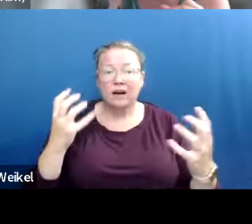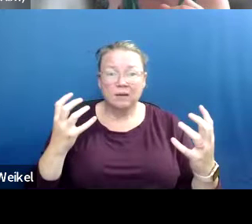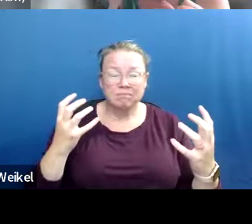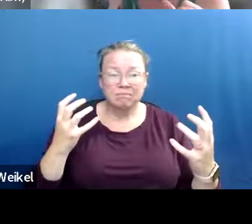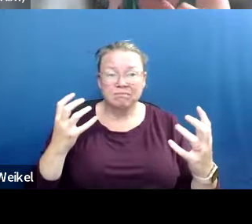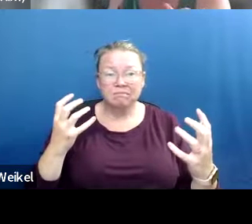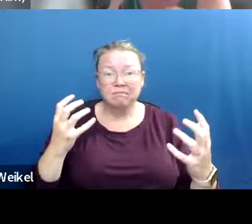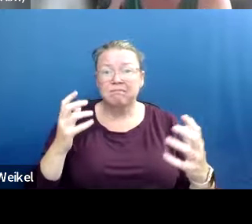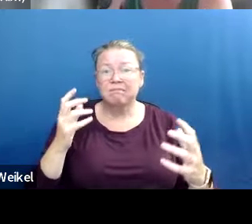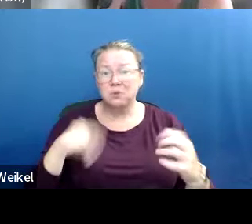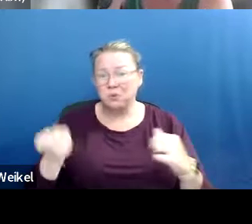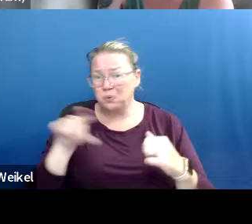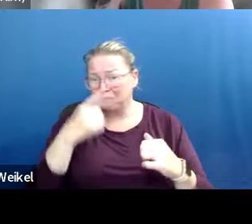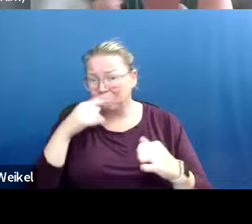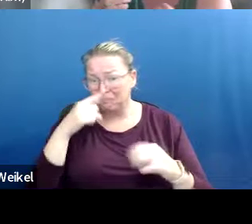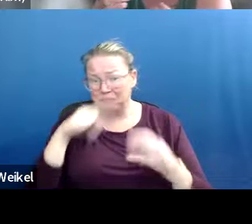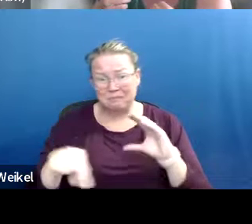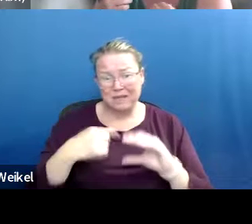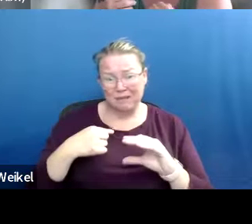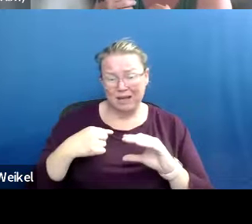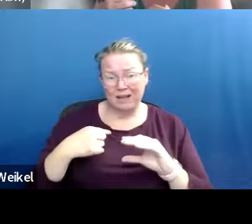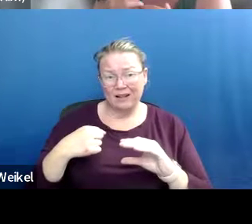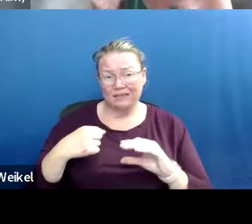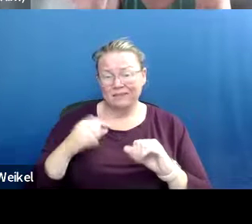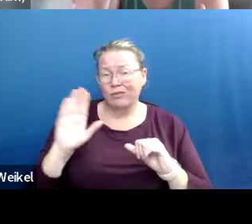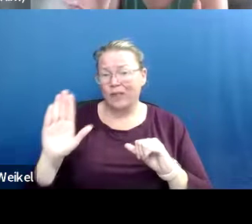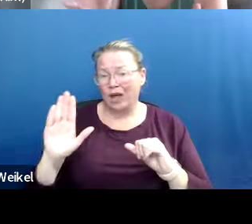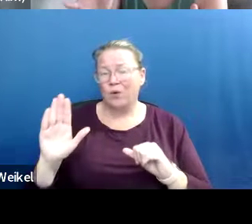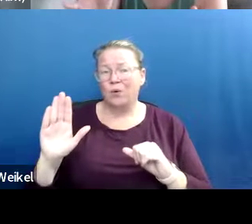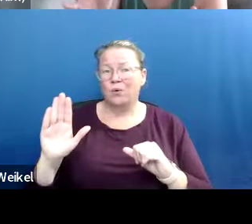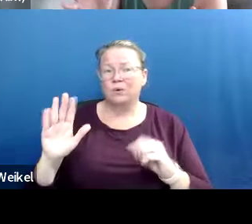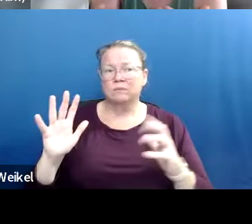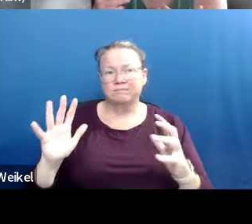Harm (He/Him): people can email me of like their Harm (He/Him): of, you know.